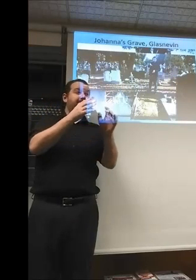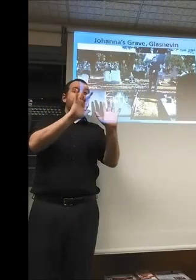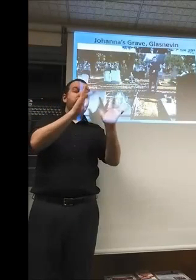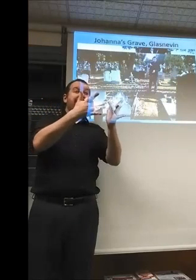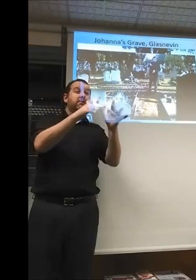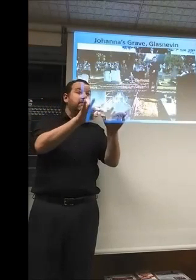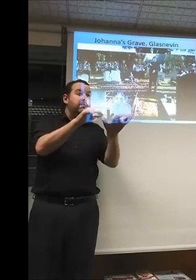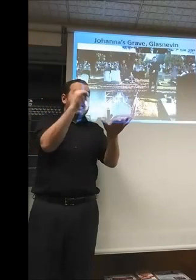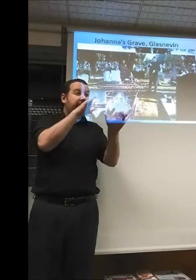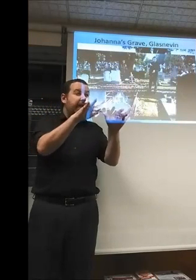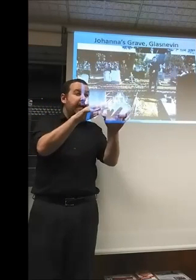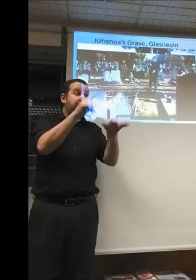would be given seven years.